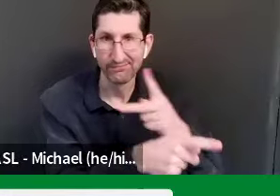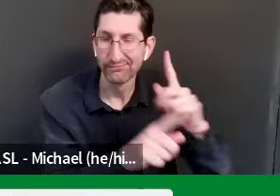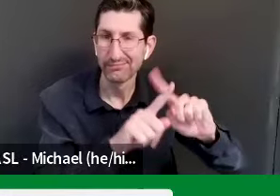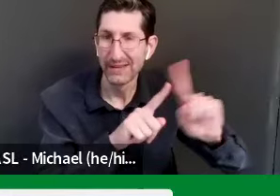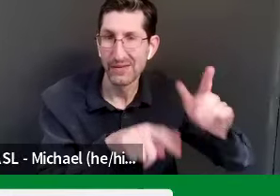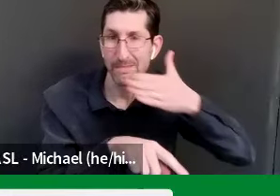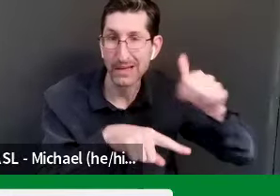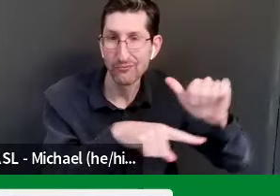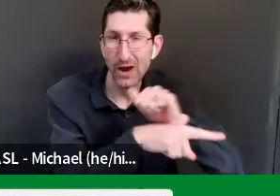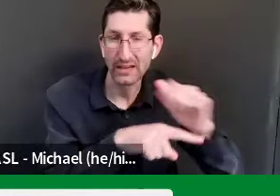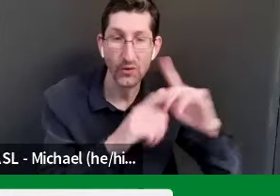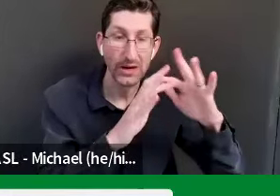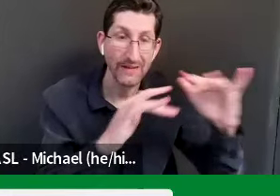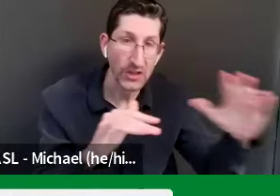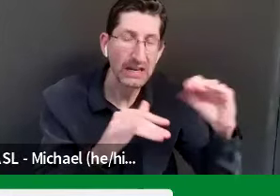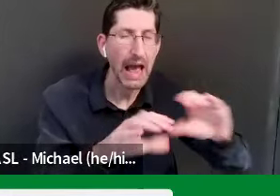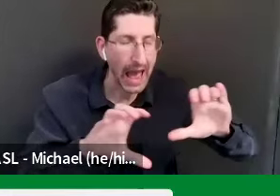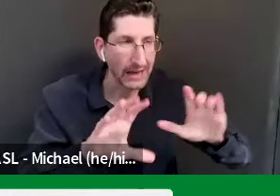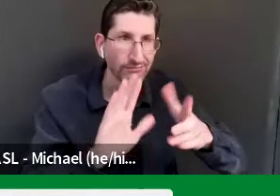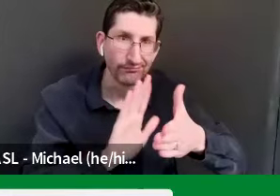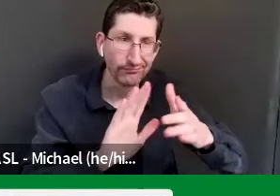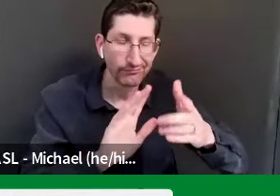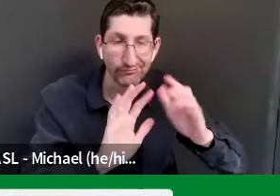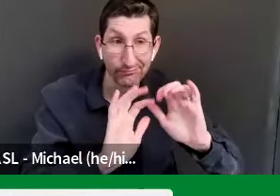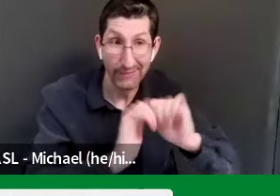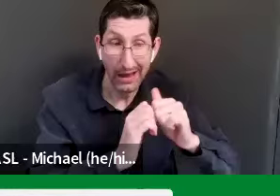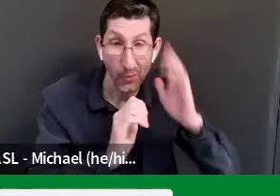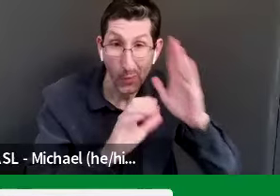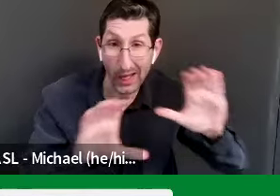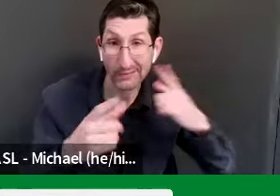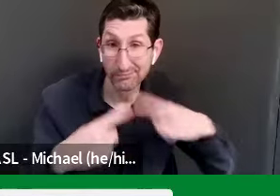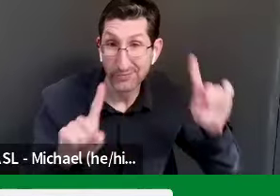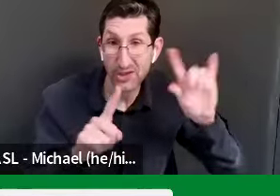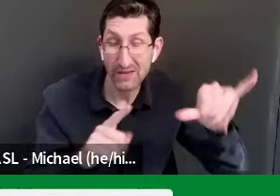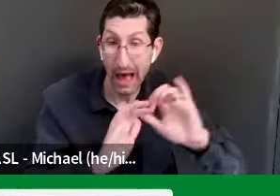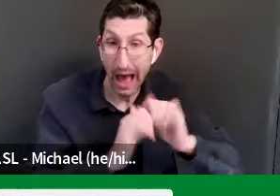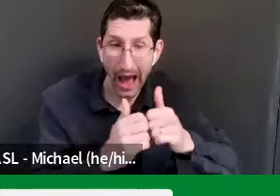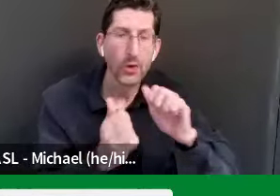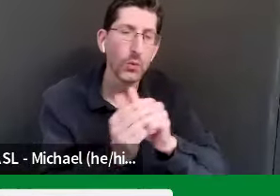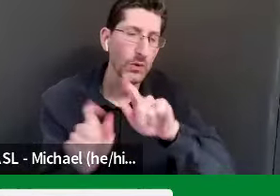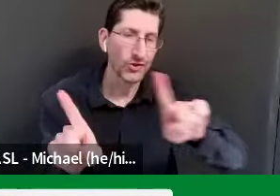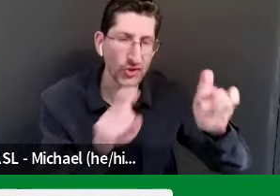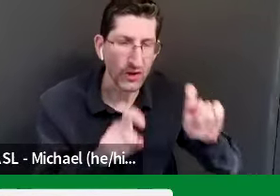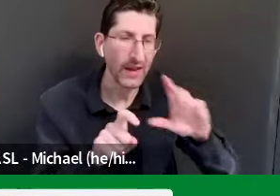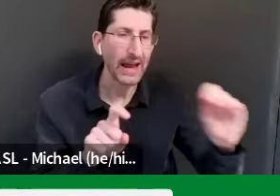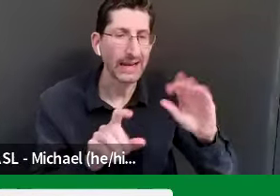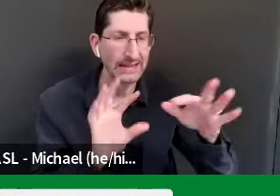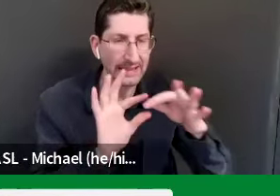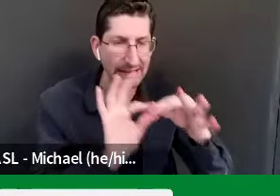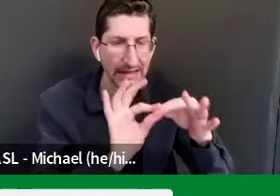SYSTEM-WIDE ACCESSIBILITY DEPARTMENT AND IDENTIFY BEST PRACTICES FOR NEURODIVERSITY AND DOING ALL THIS THROUGH CONDUCTING SURVEYS AND OUTREACH WITH STUDENTS